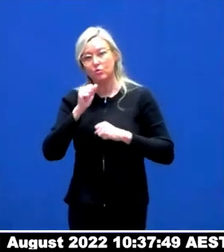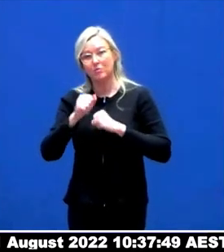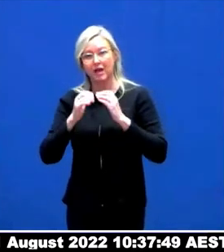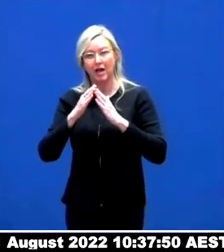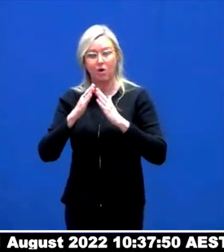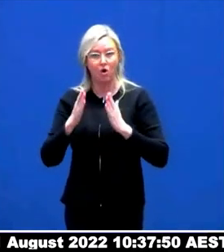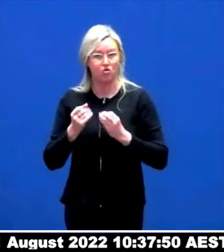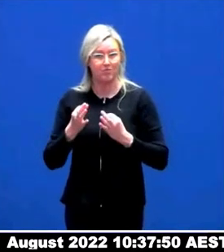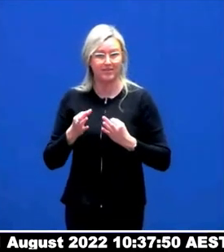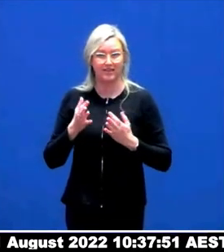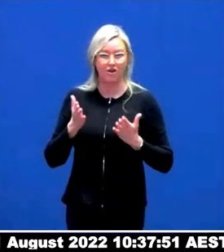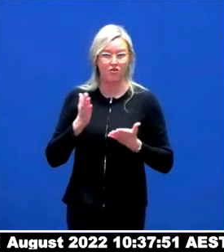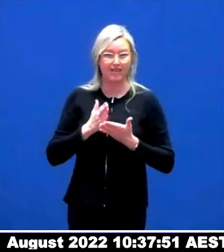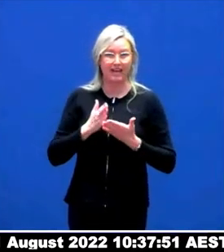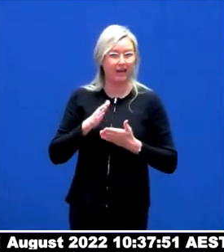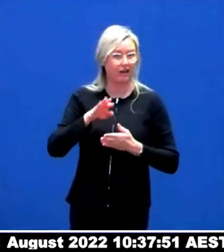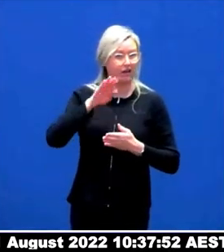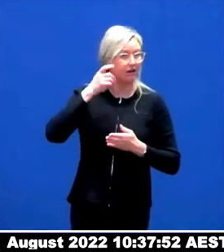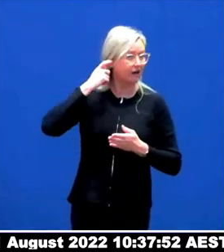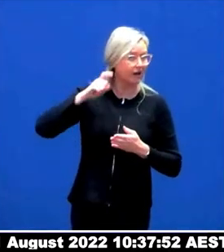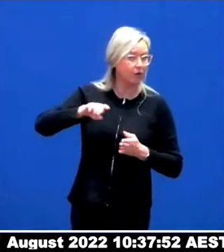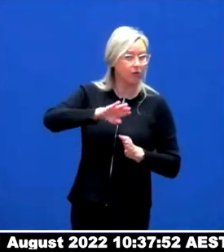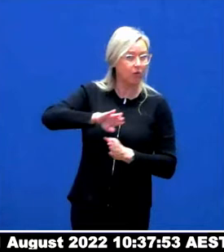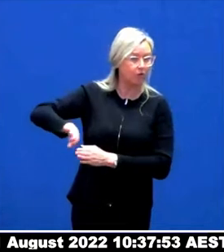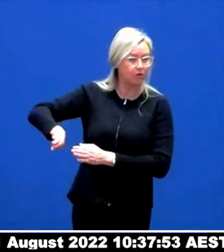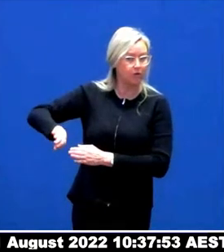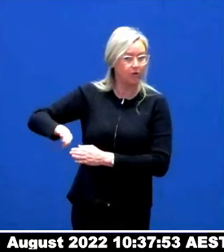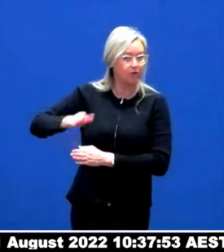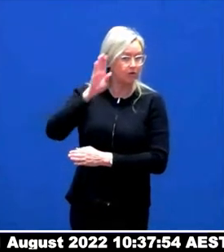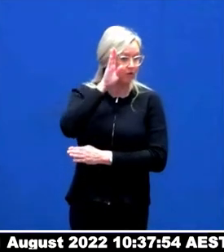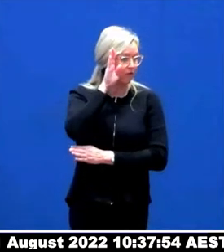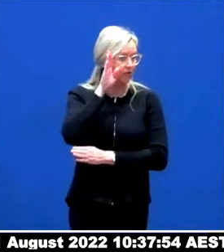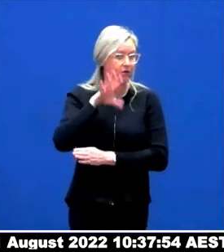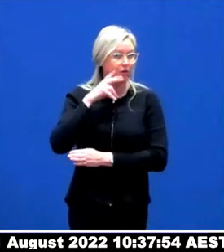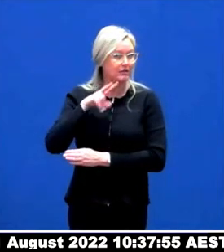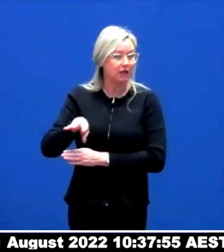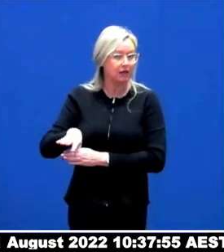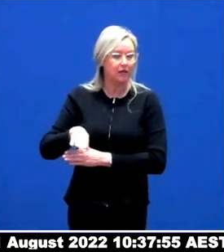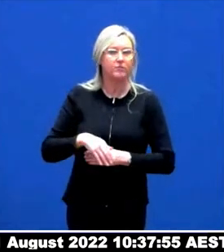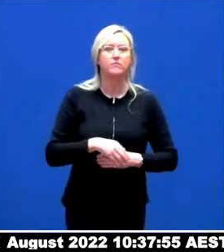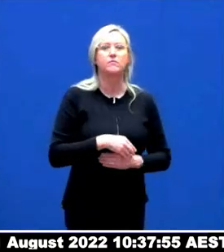I - I go back to what I said just a moment ago and I - I think that whilst